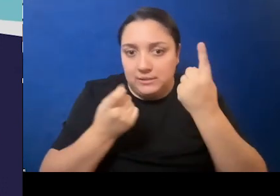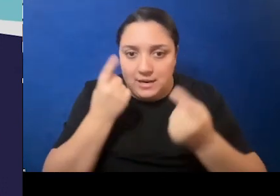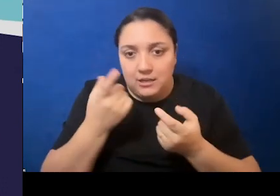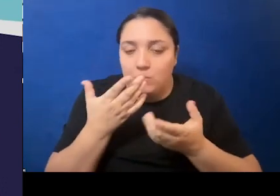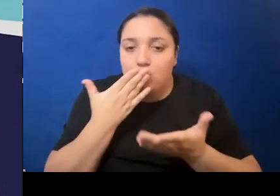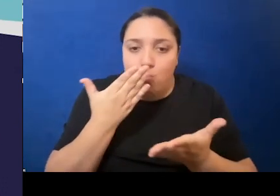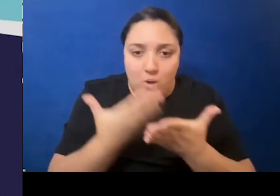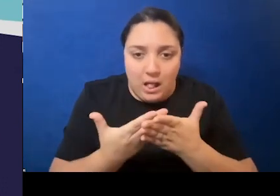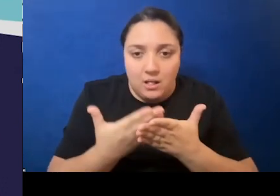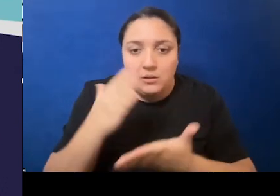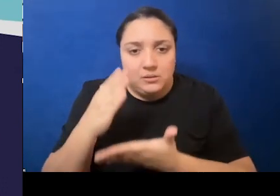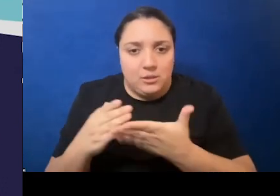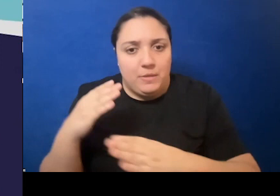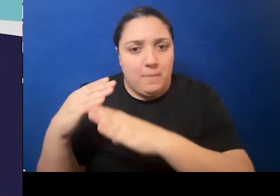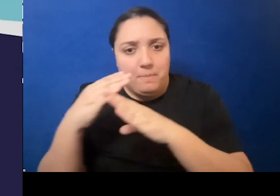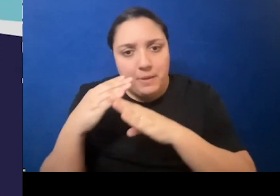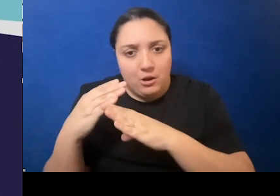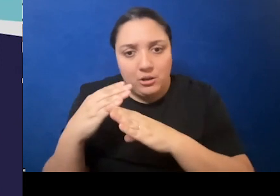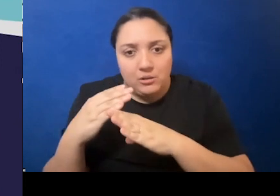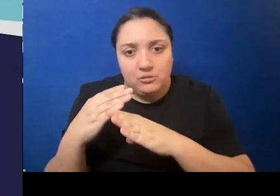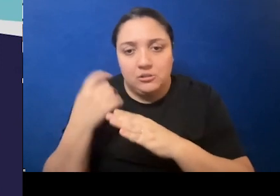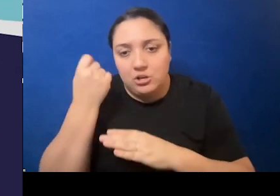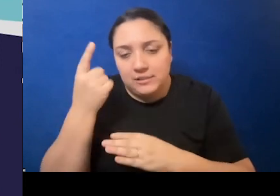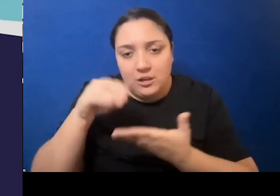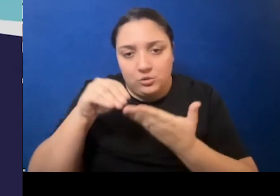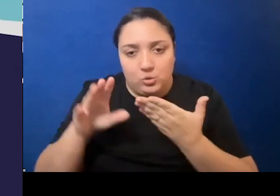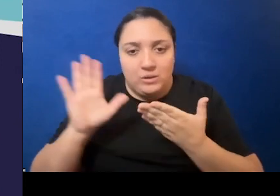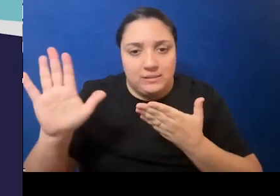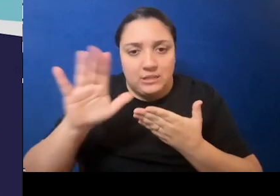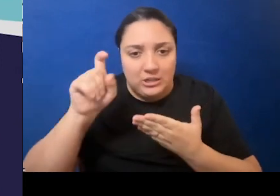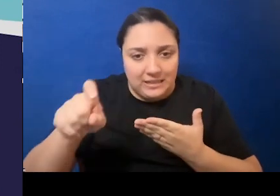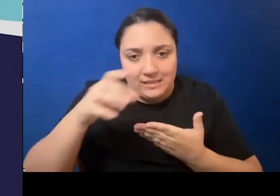TO UNDERSTANDING, STUDENT'S NEEDS ARE COMPLEX AND INVISIBLE